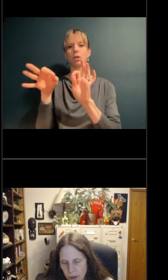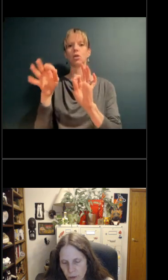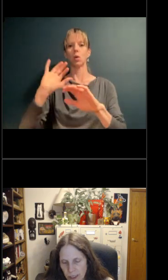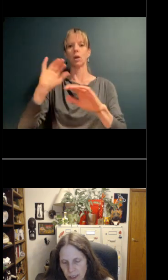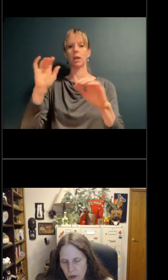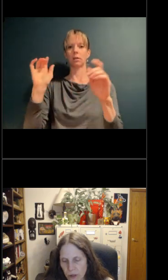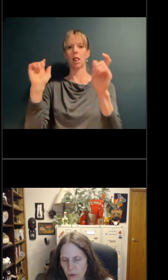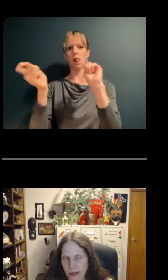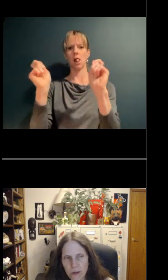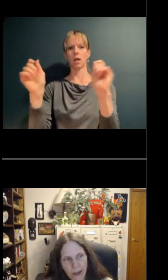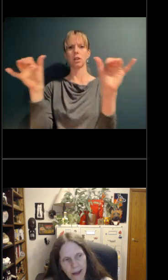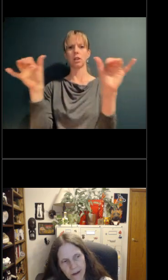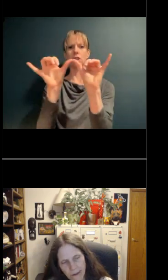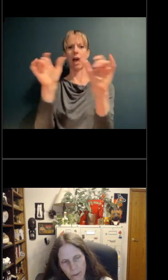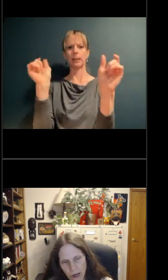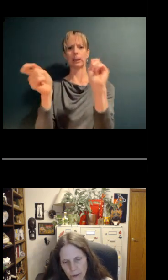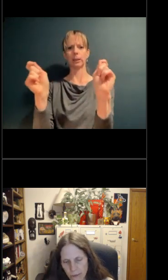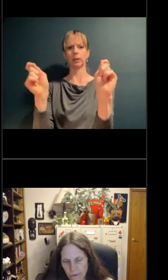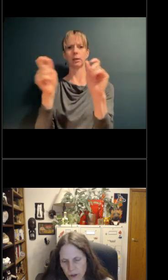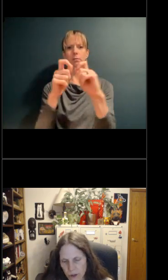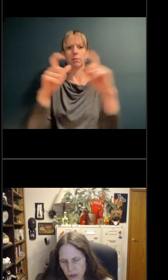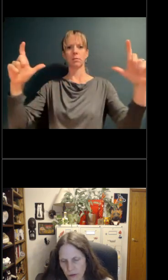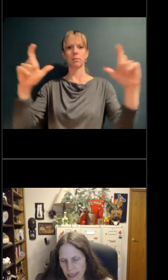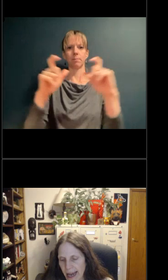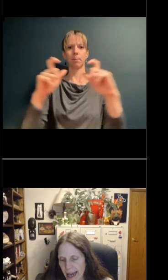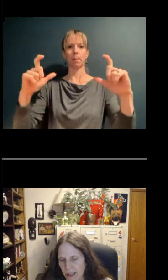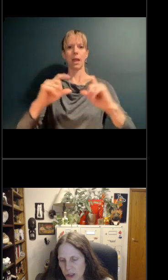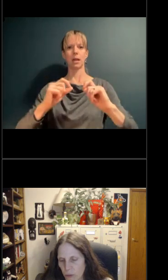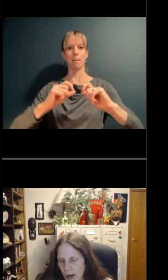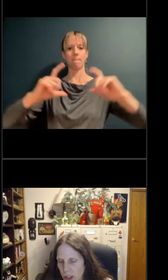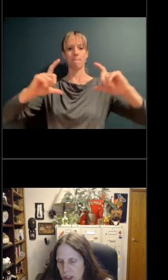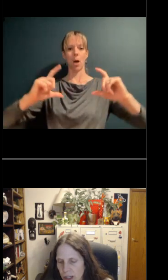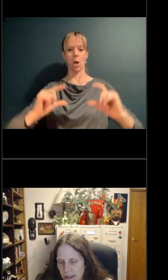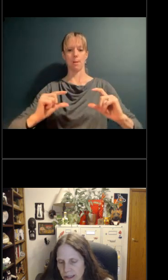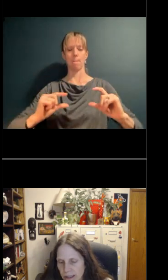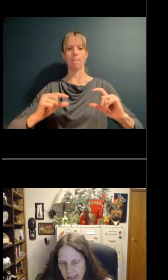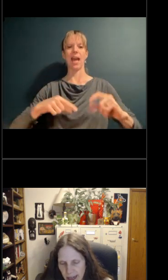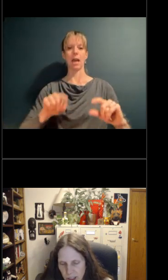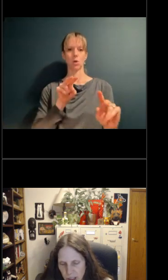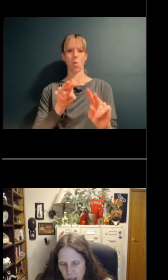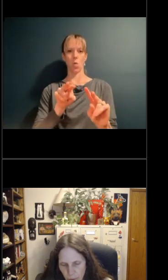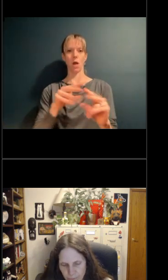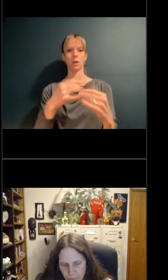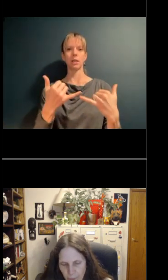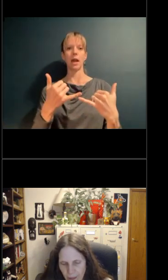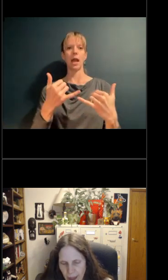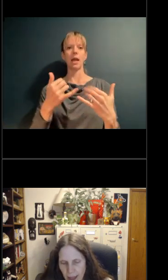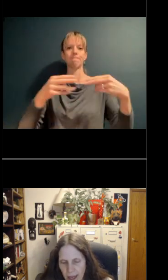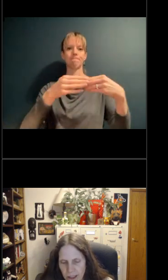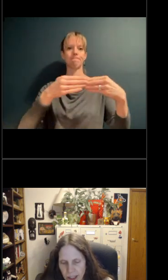browser window so you can have it at the bottom of your screen as you watch today's slideshow.